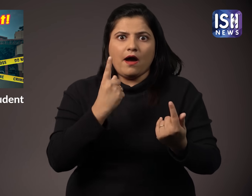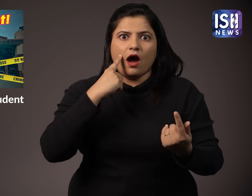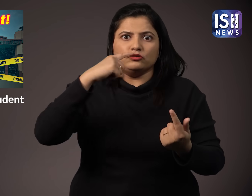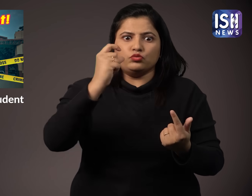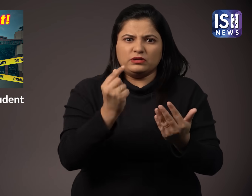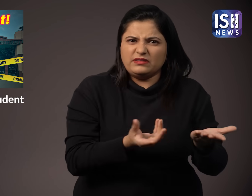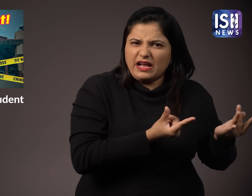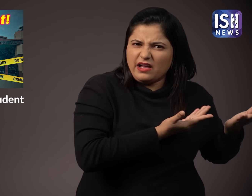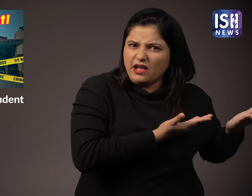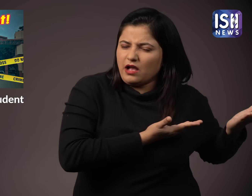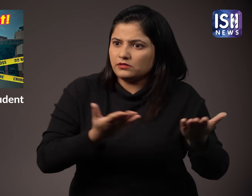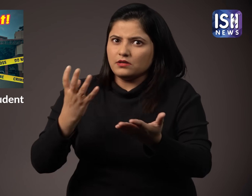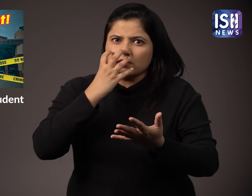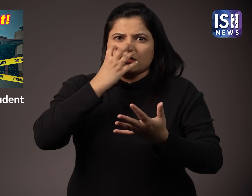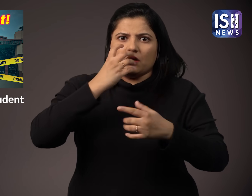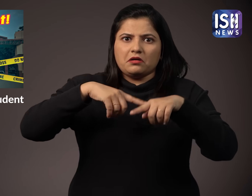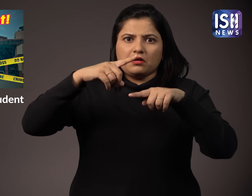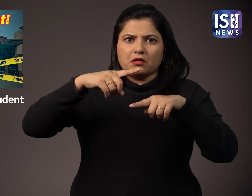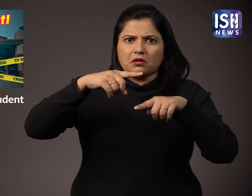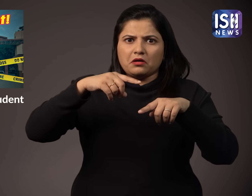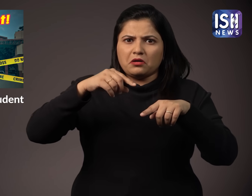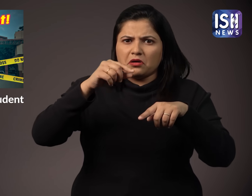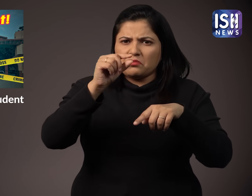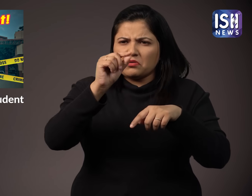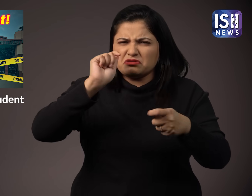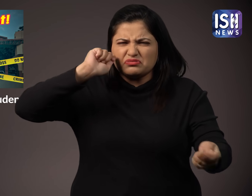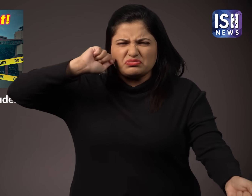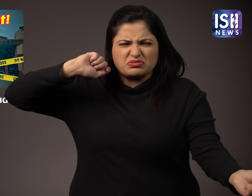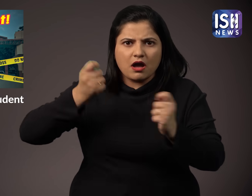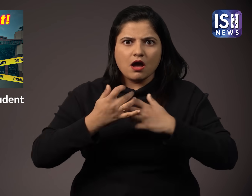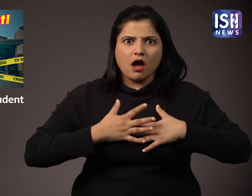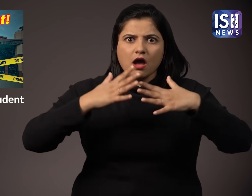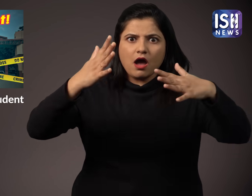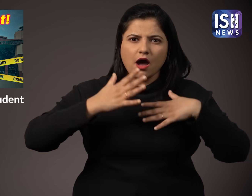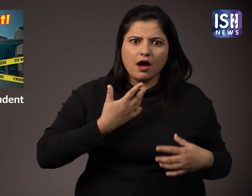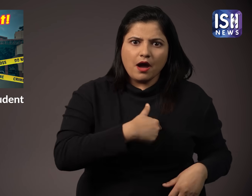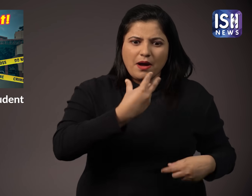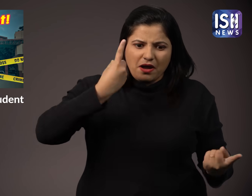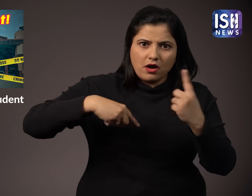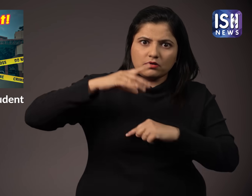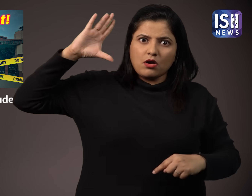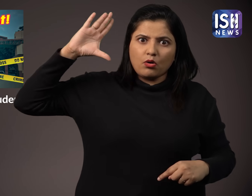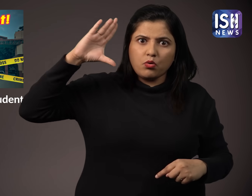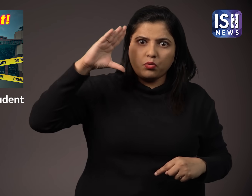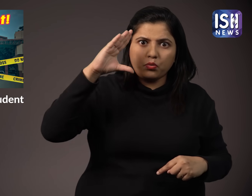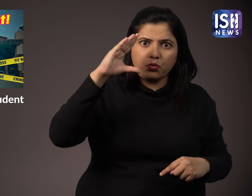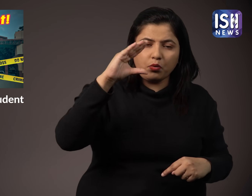They took him to the ICU; however, his breathing weakened, and his oxygen levels dropped.